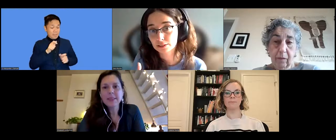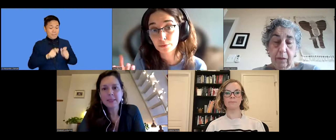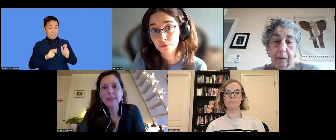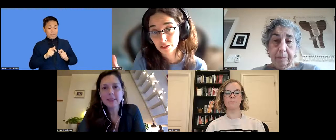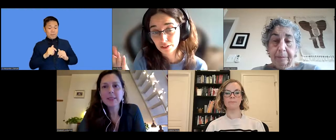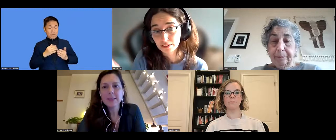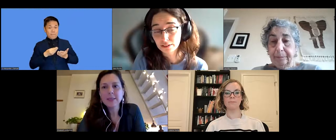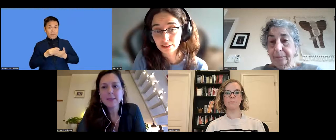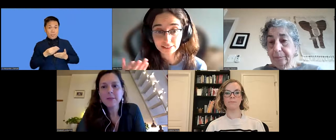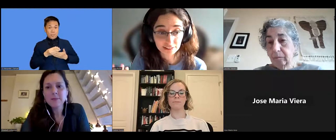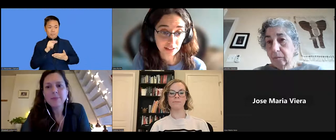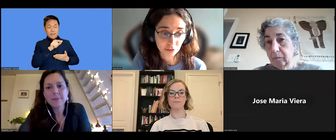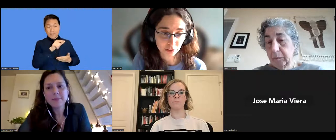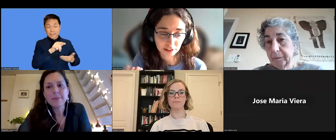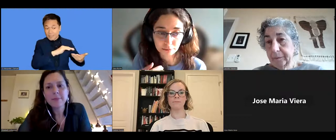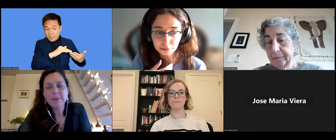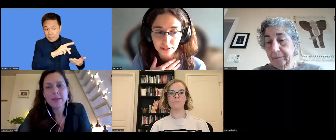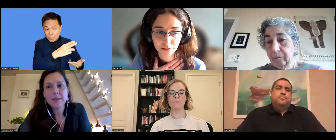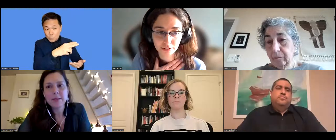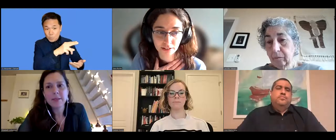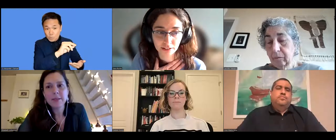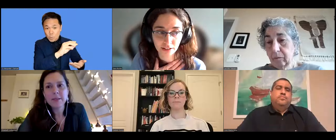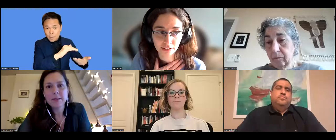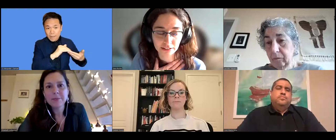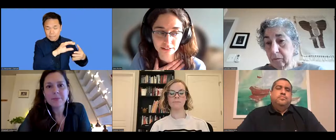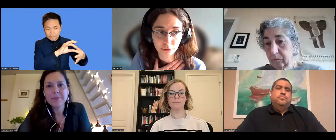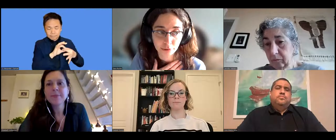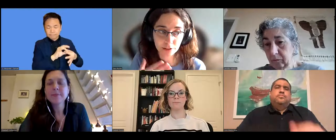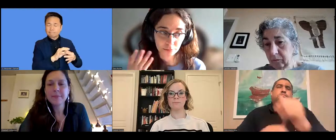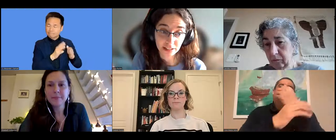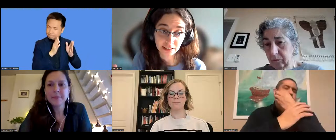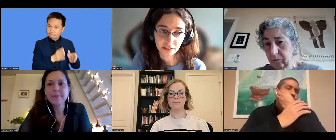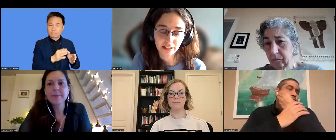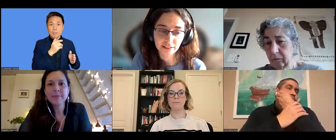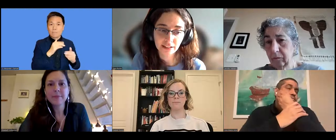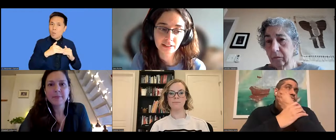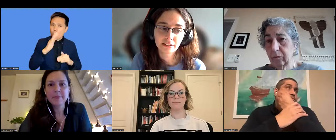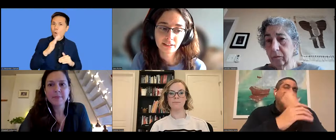some of the case studies, for example, that are in the report precisely on healthcare